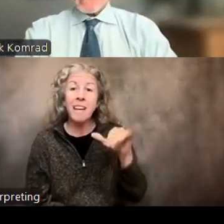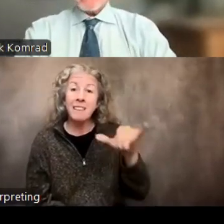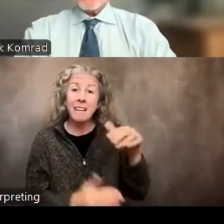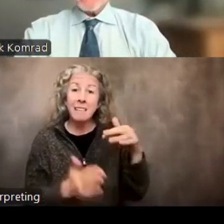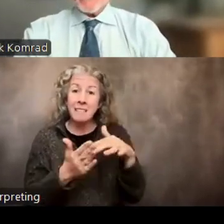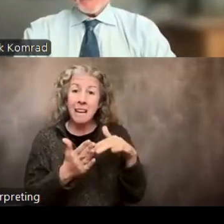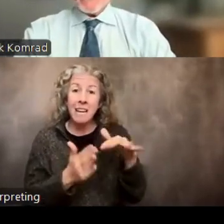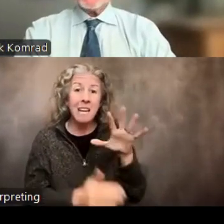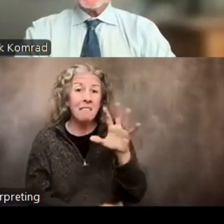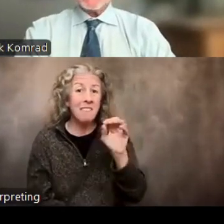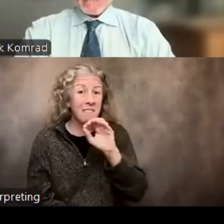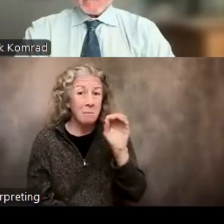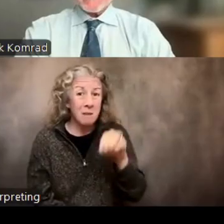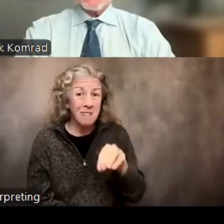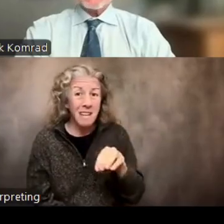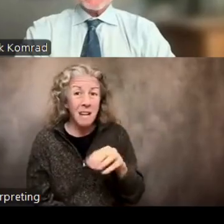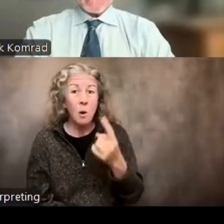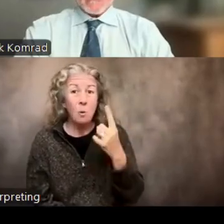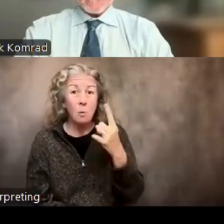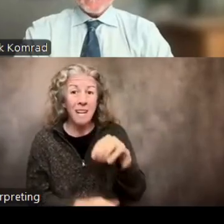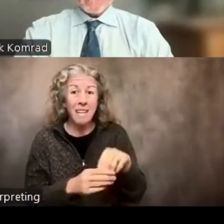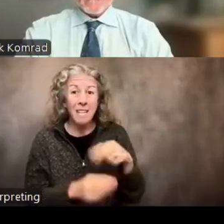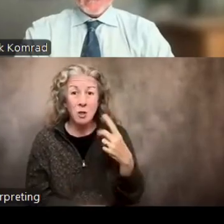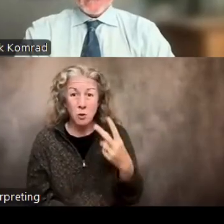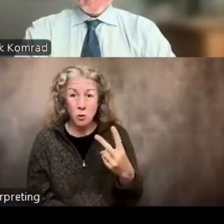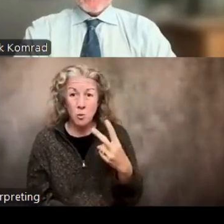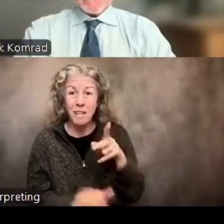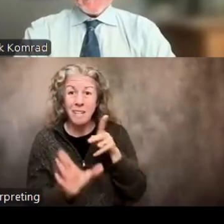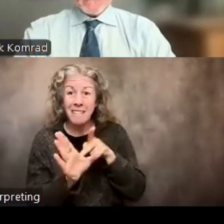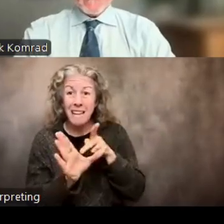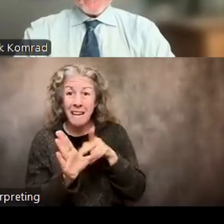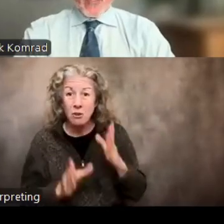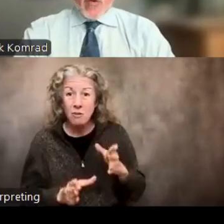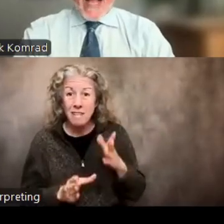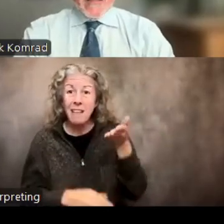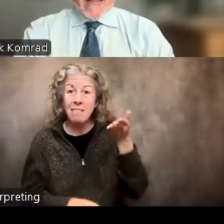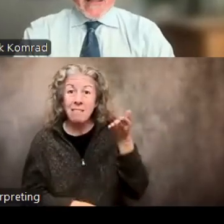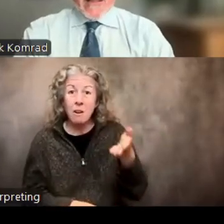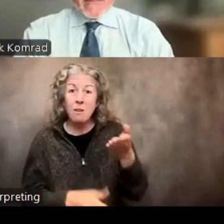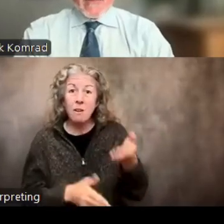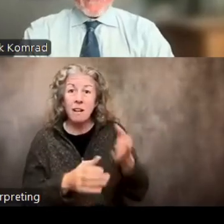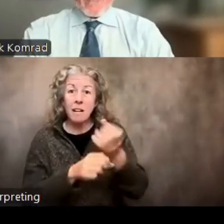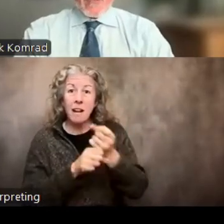of every two psychiatrists in Holland received requests for